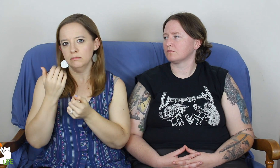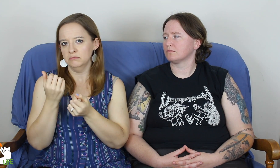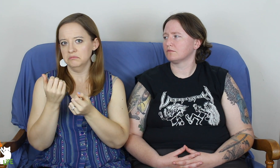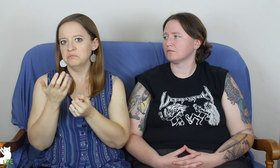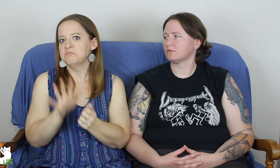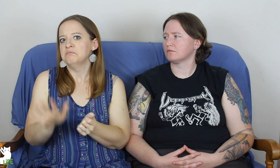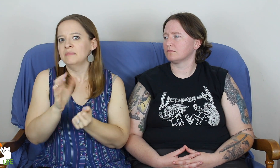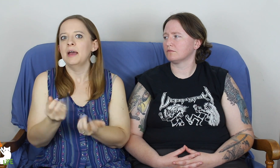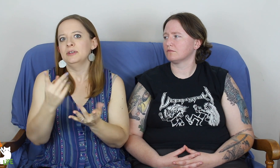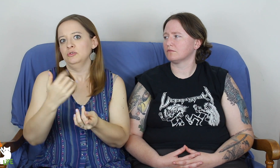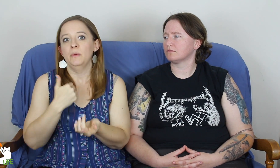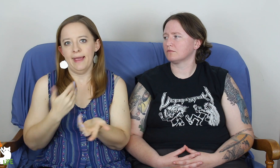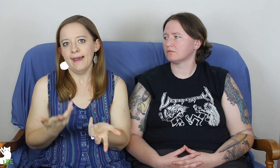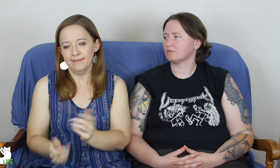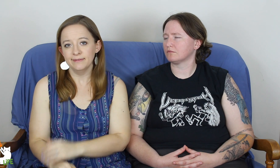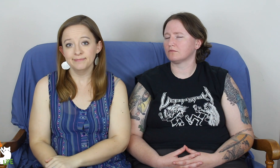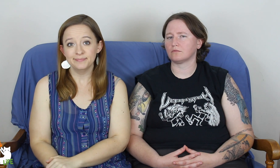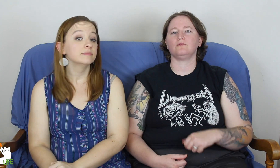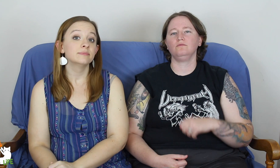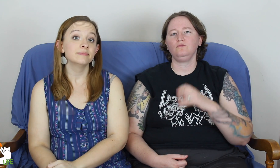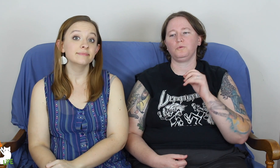So that's good to know approximately how many you have left.